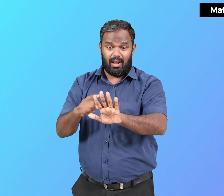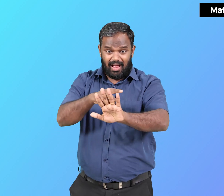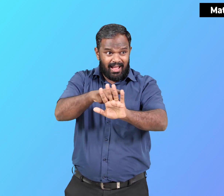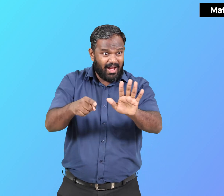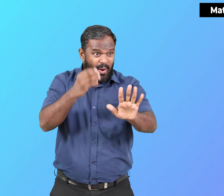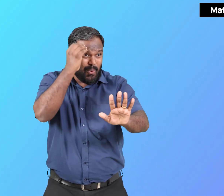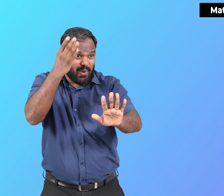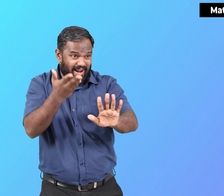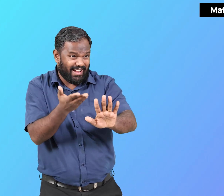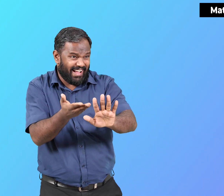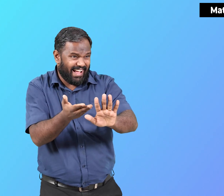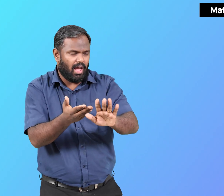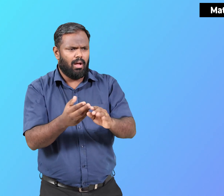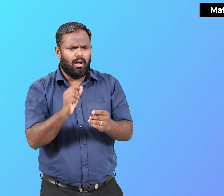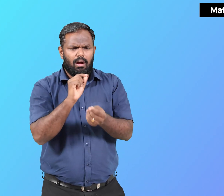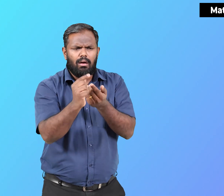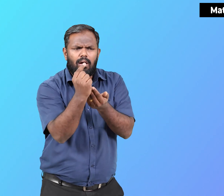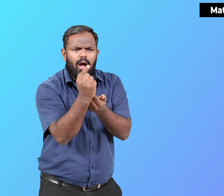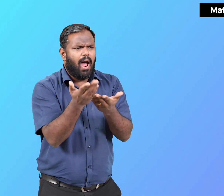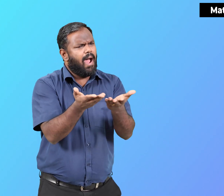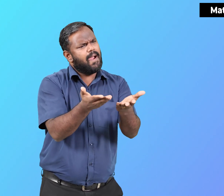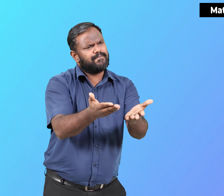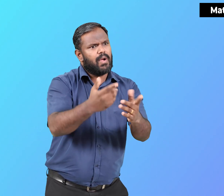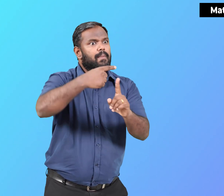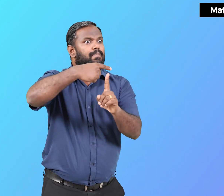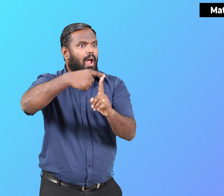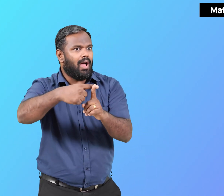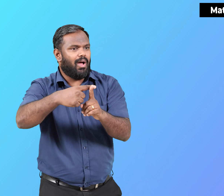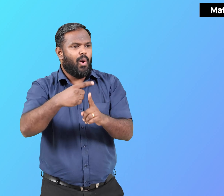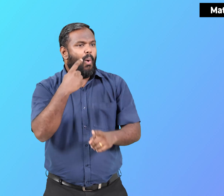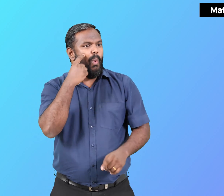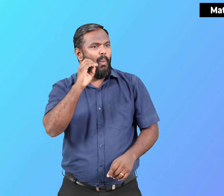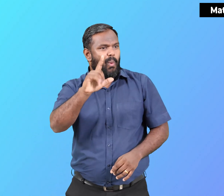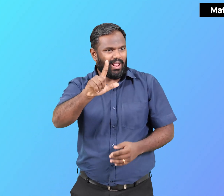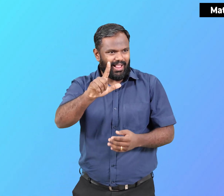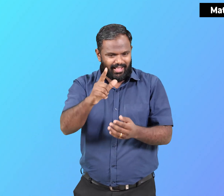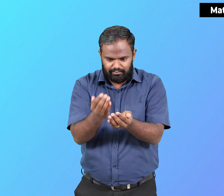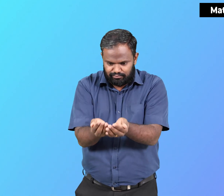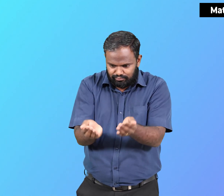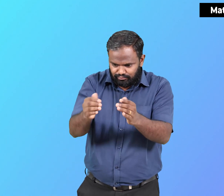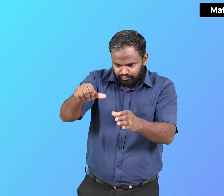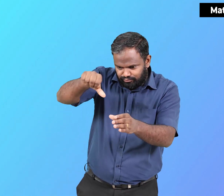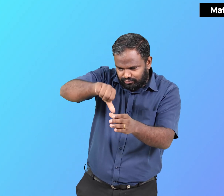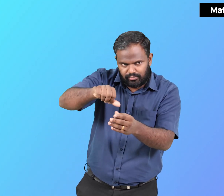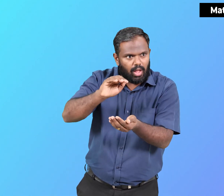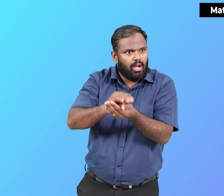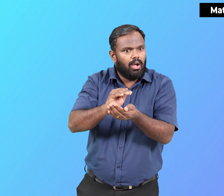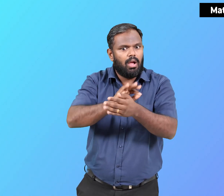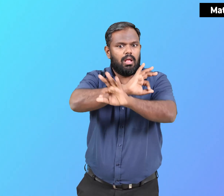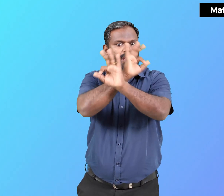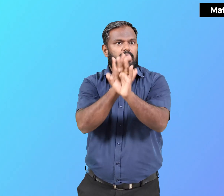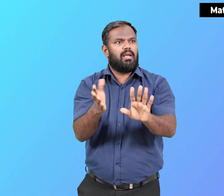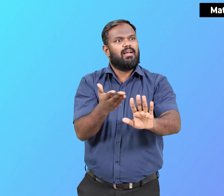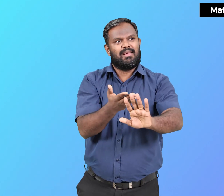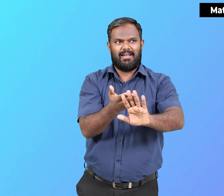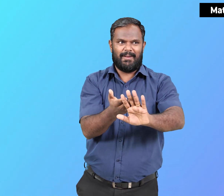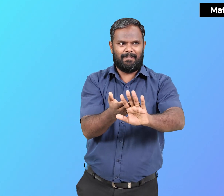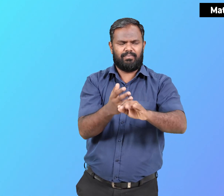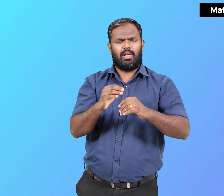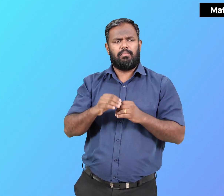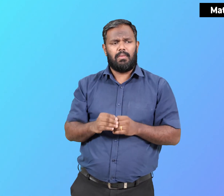The wise girls took their lamps and more oil in jars.